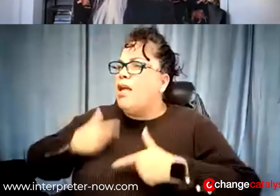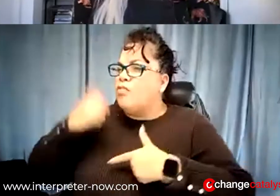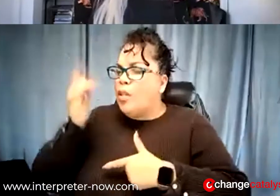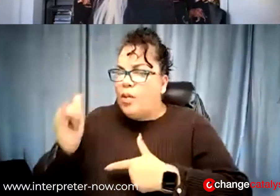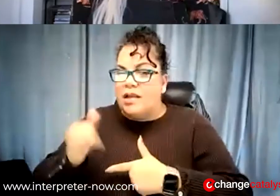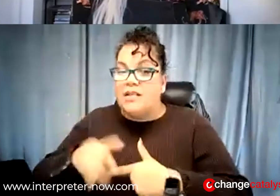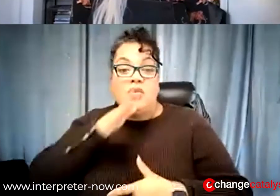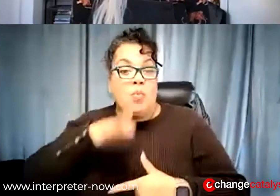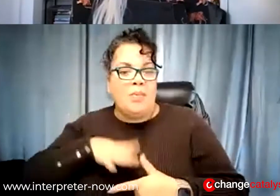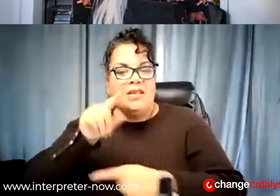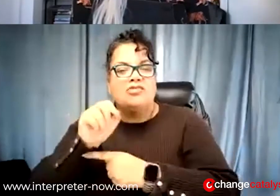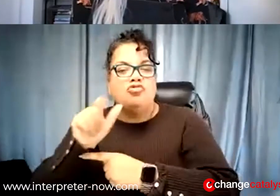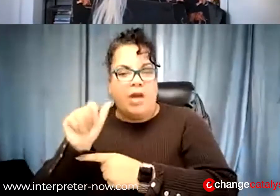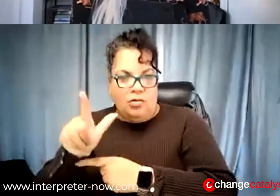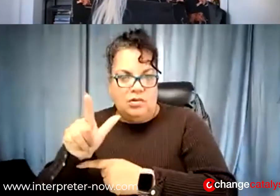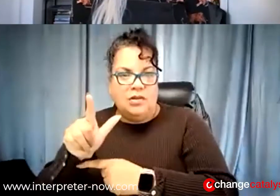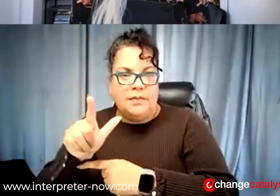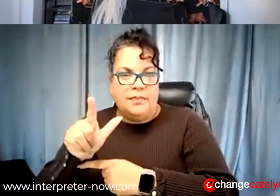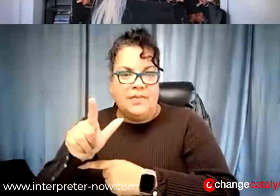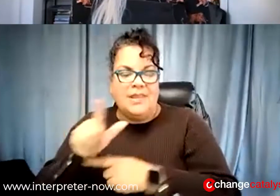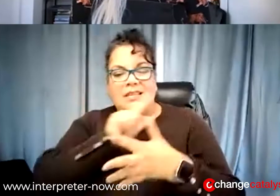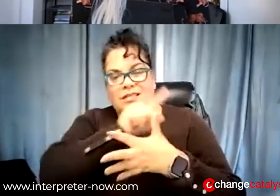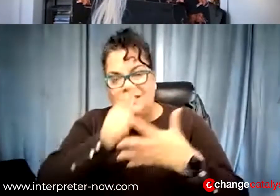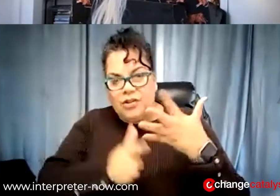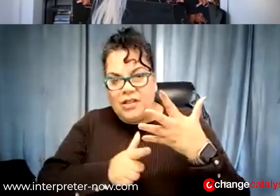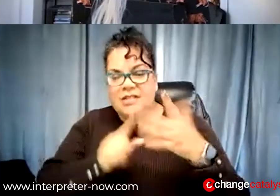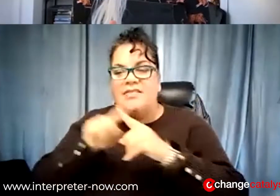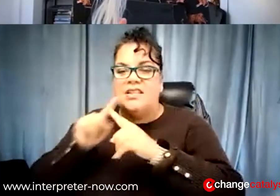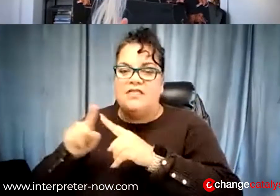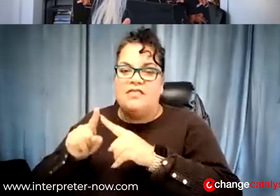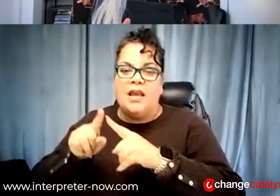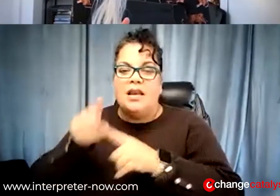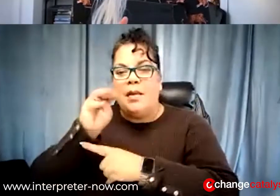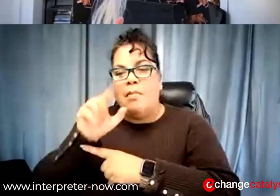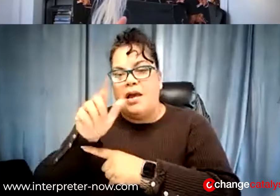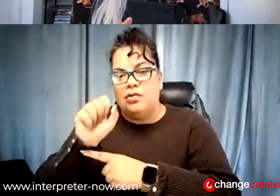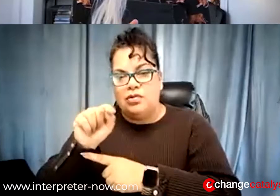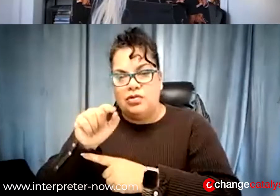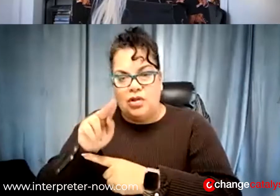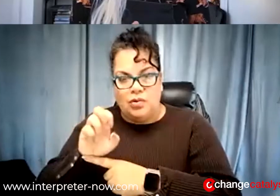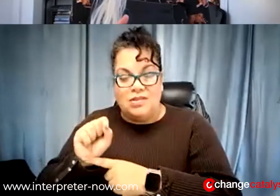So, that's basically a series of interconnected milestones that span our past, present, and